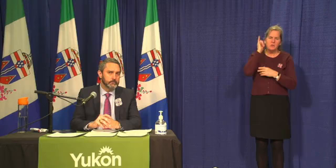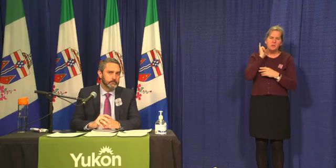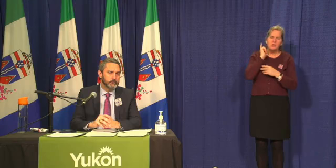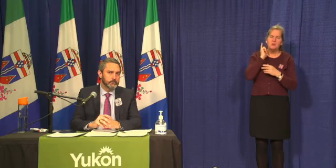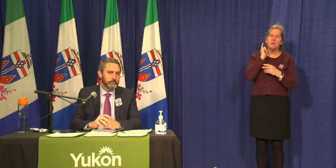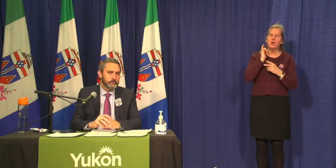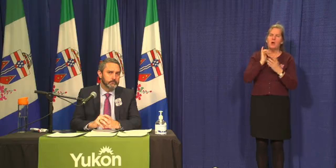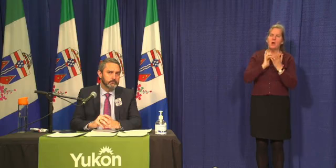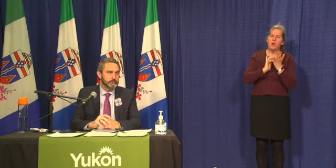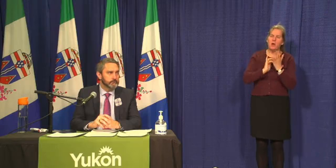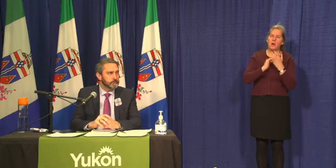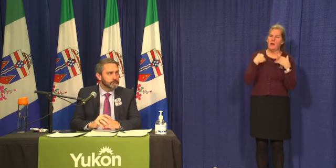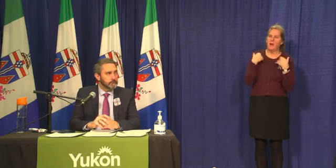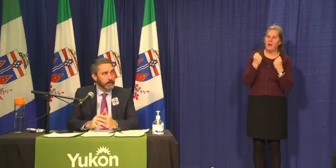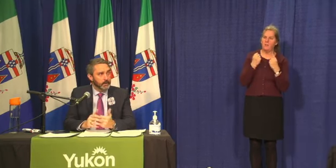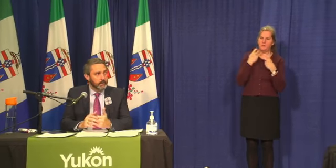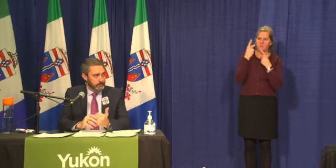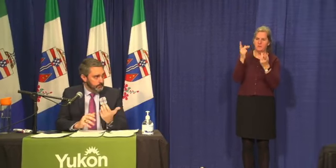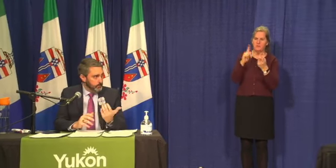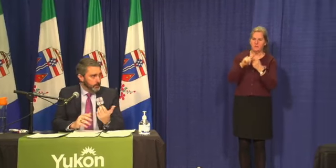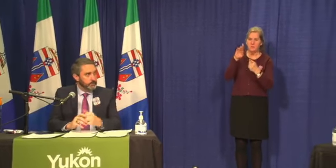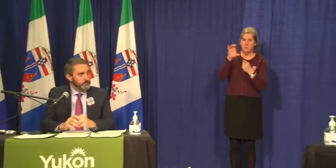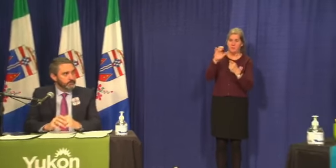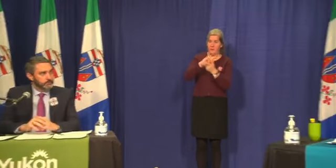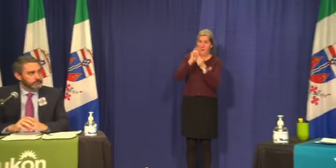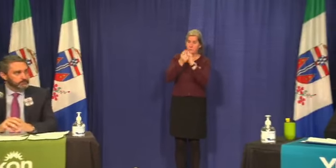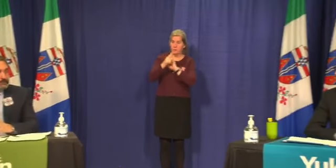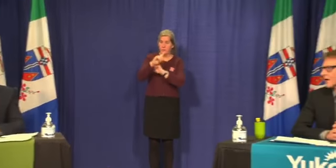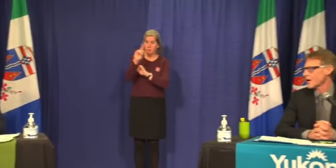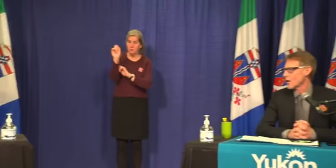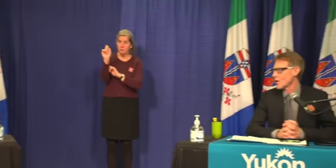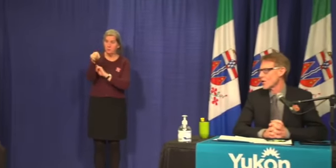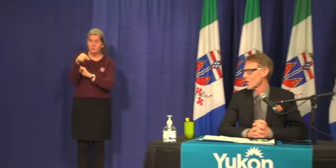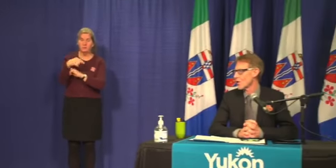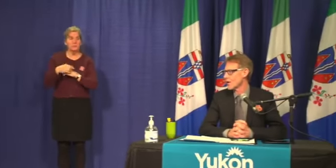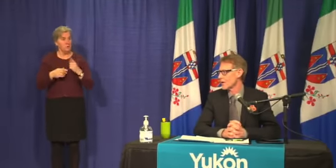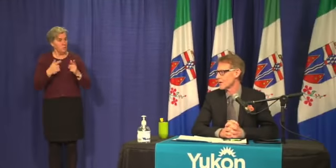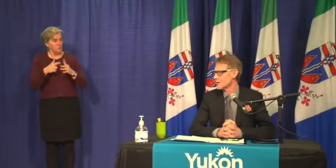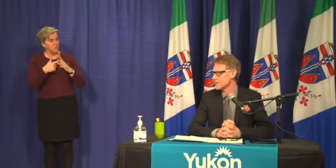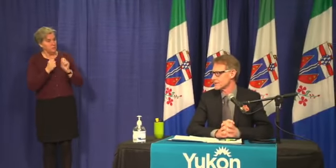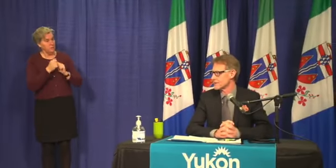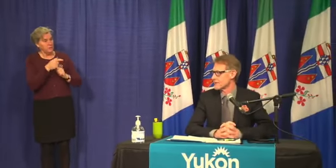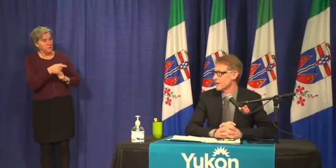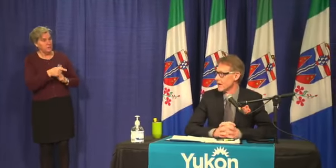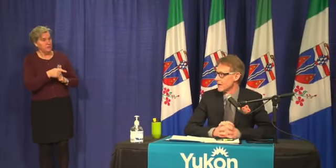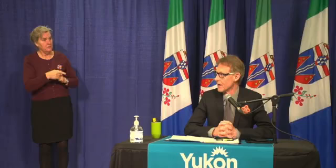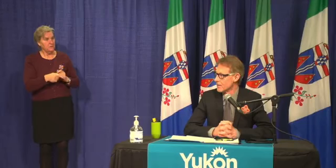REASONS. YOU WANT TO START A THOUGHT?